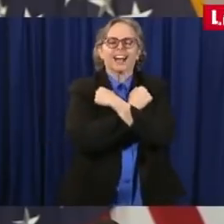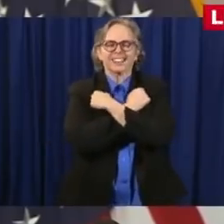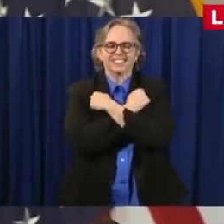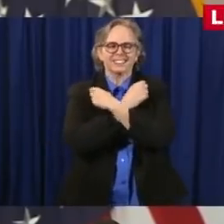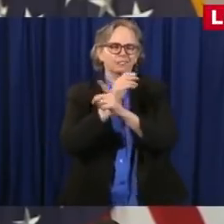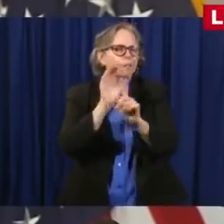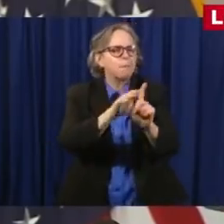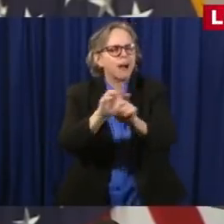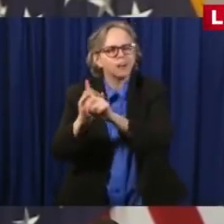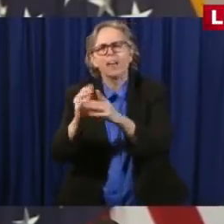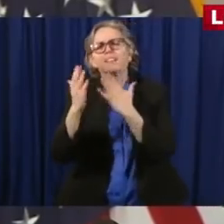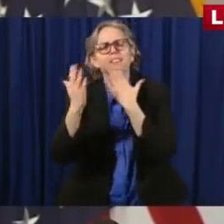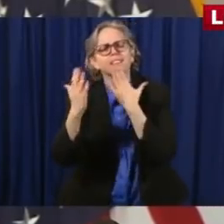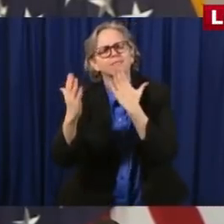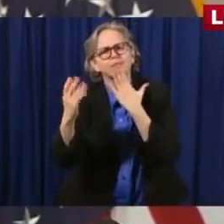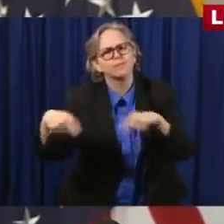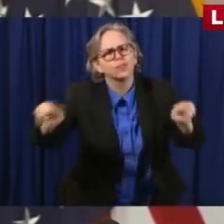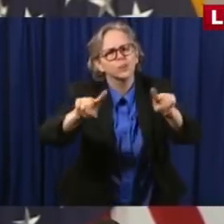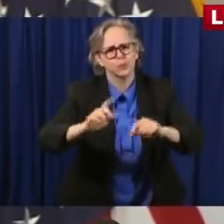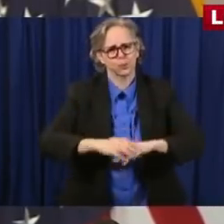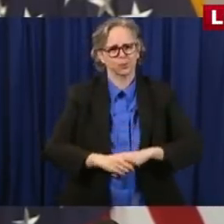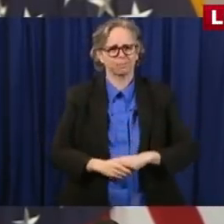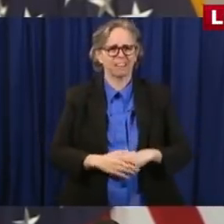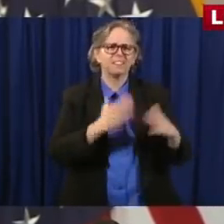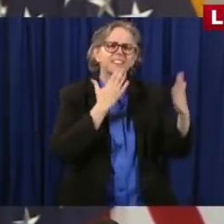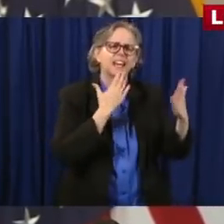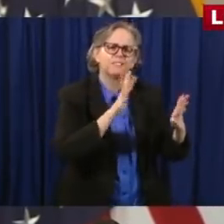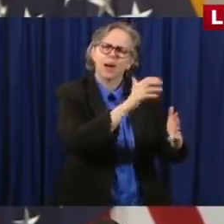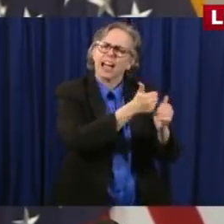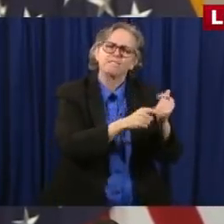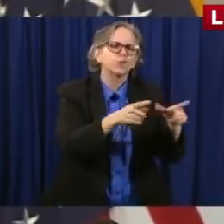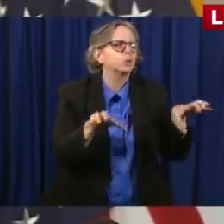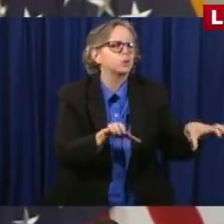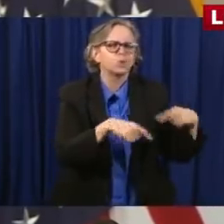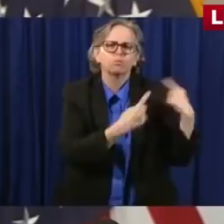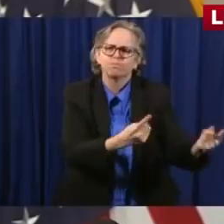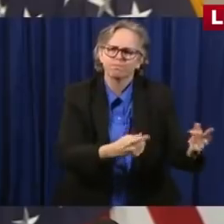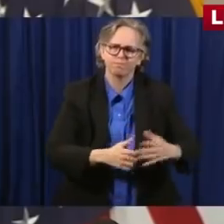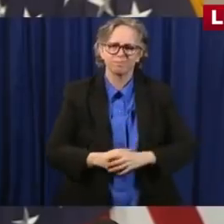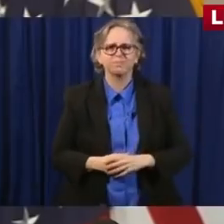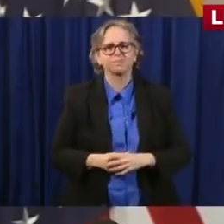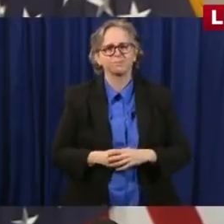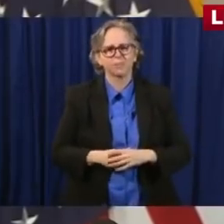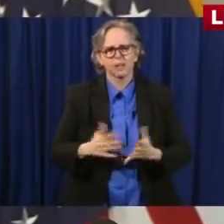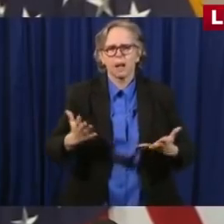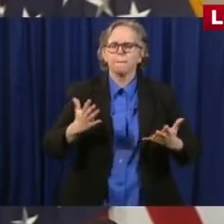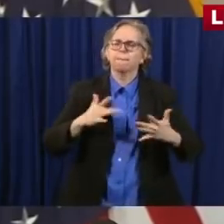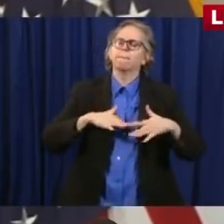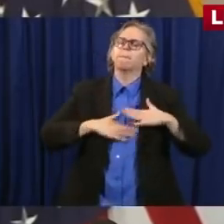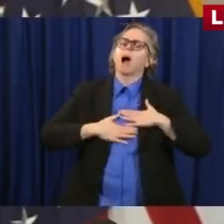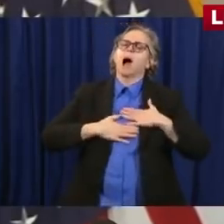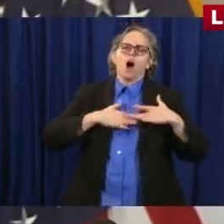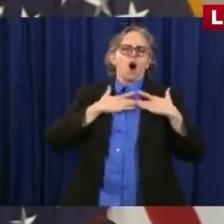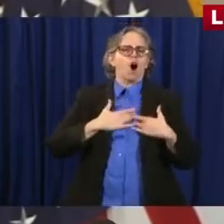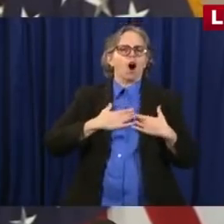WE OFFER YOU THESE VIRTUAL HOGS AS A REMINDER OF THE INCREDIBLE ATTITUDE WE HAVE FOR YOU.